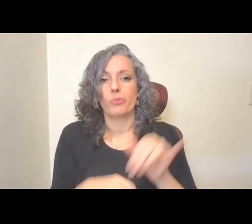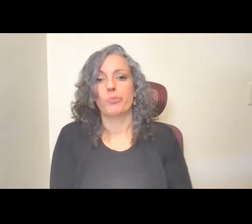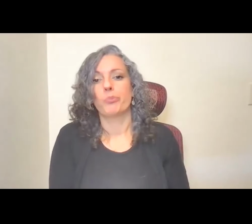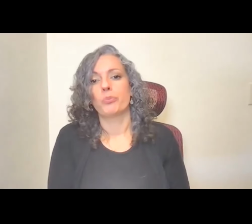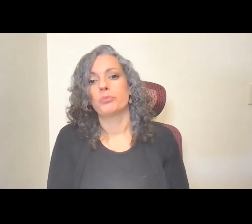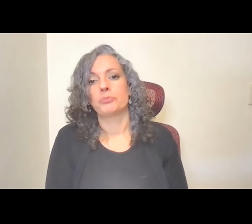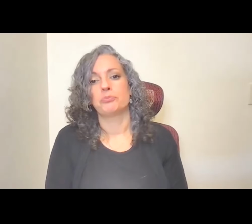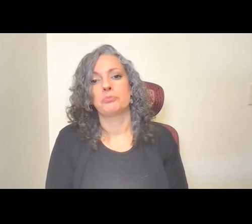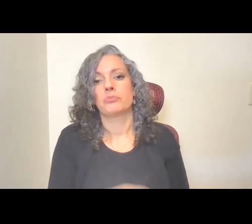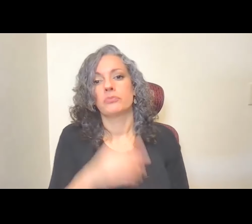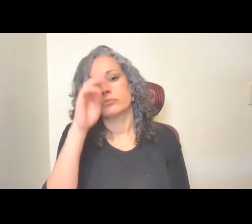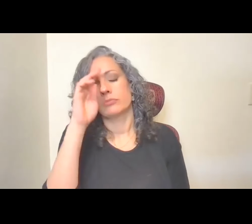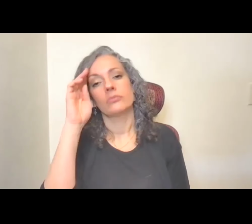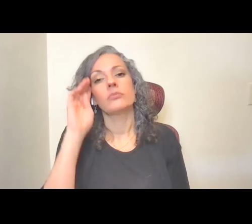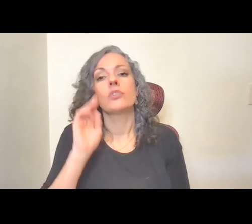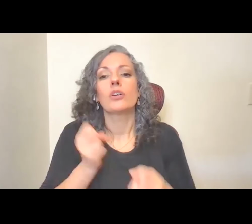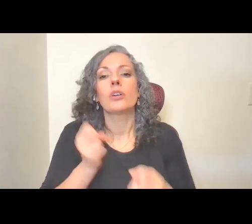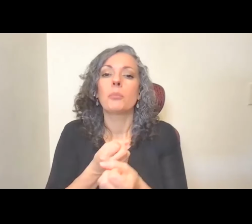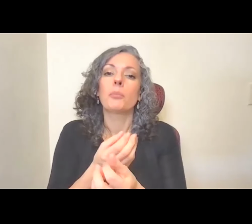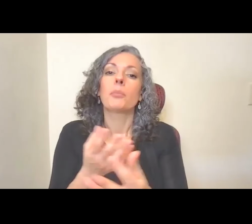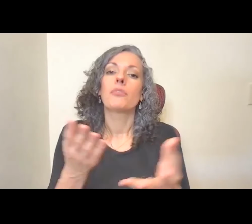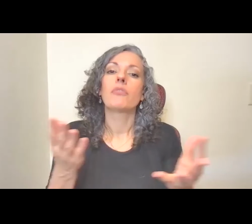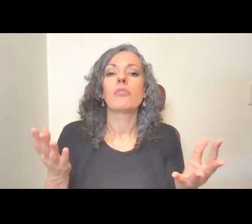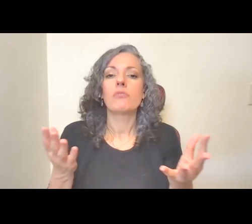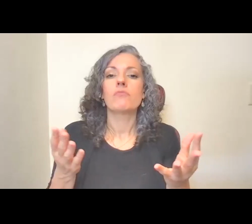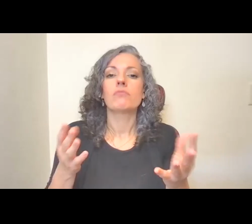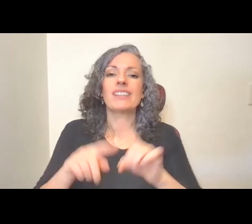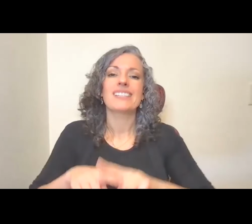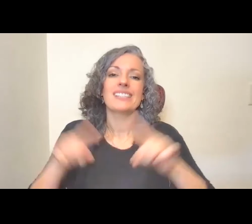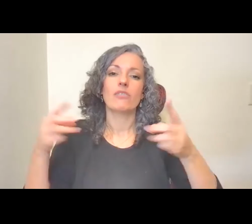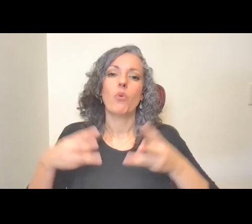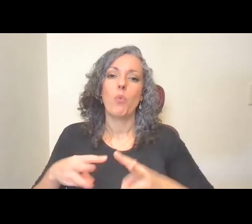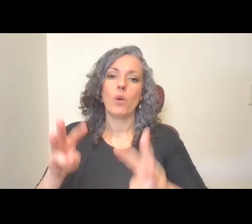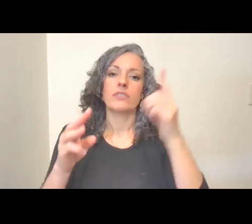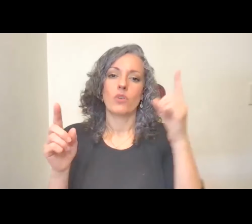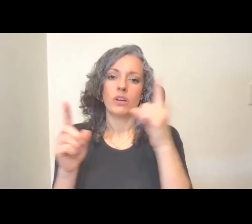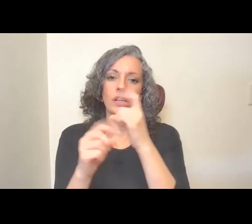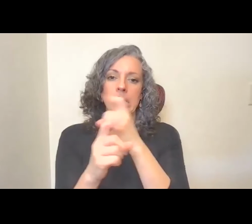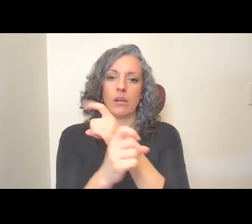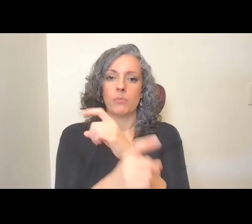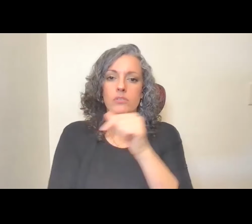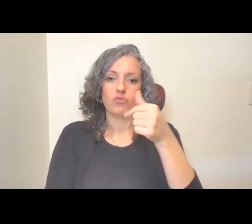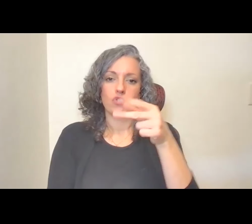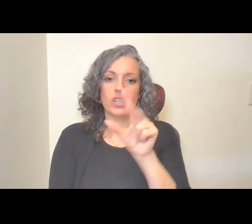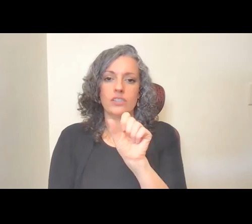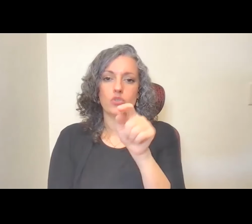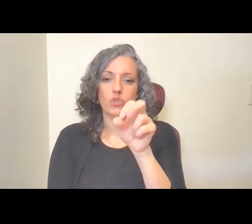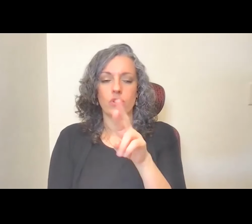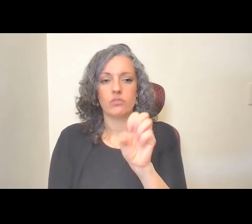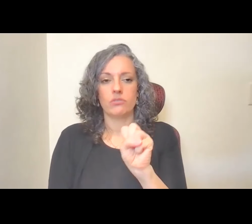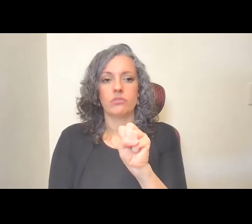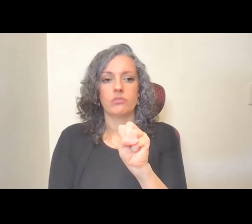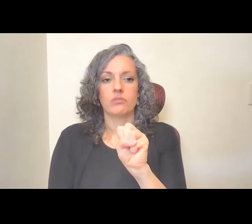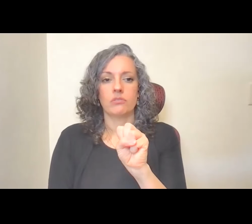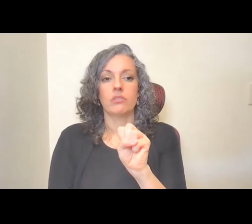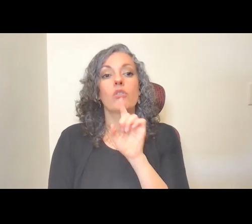Providing alternatives for complex gesture is also an accessibility requirement and a usability